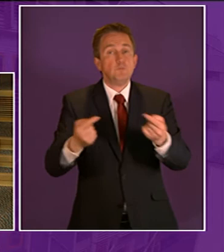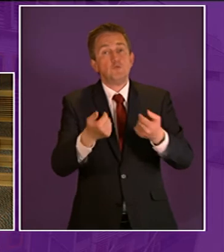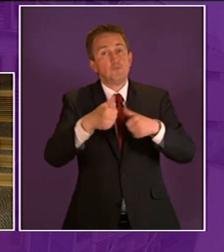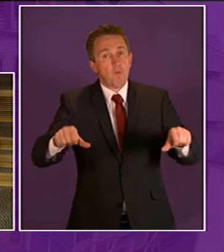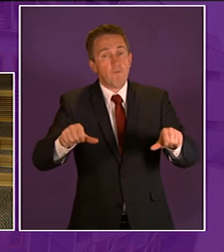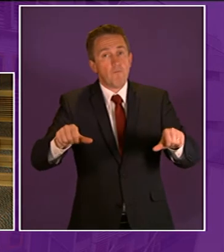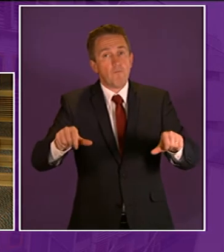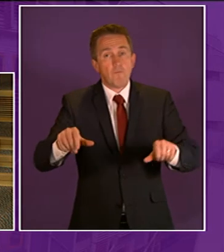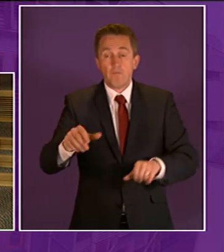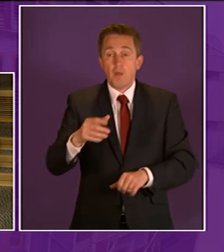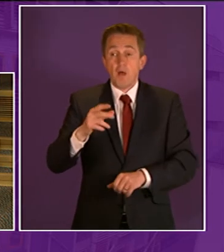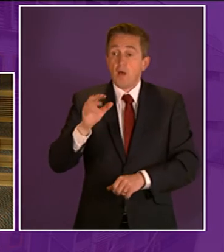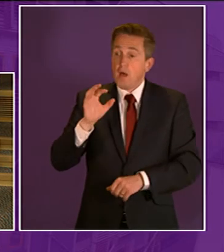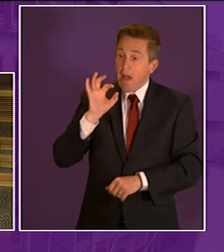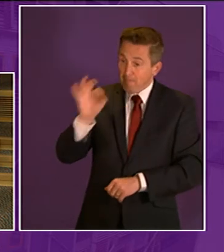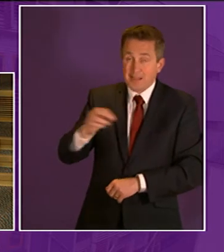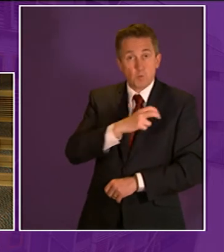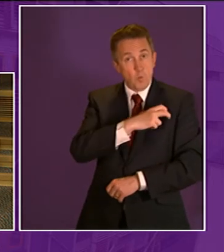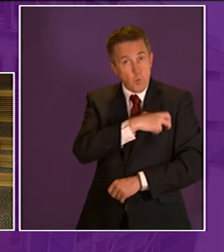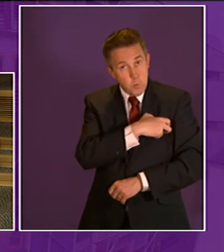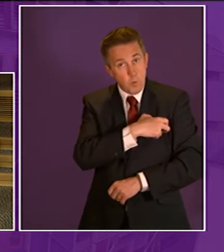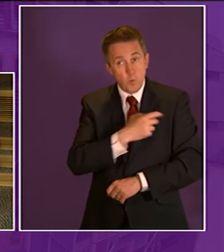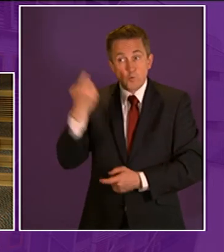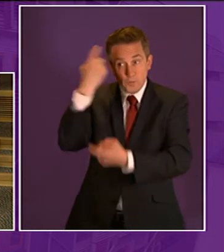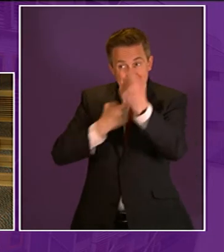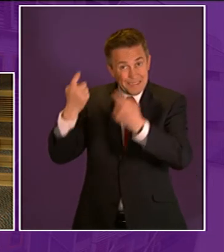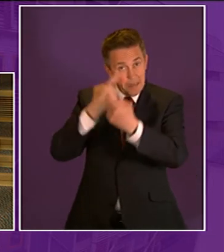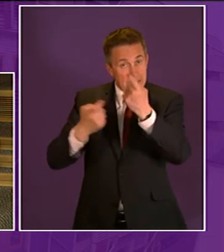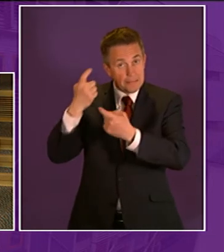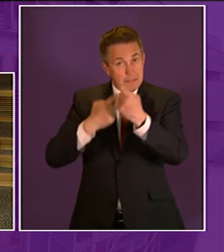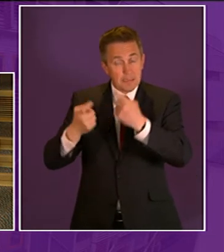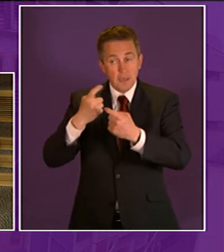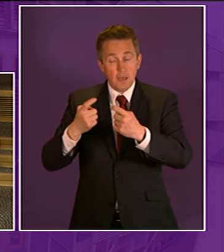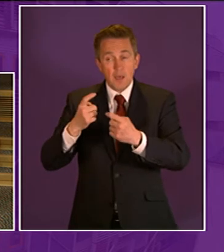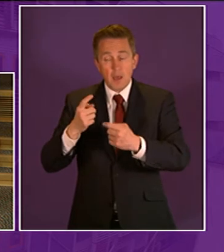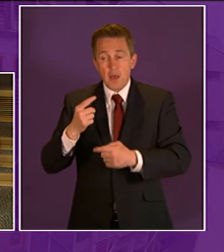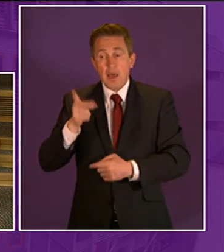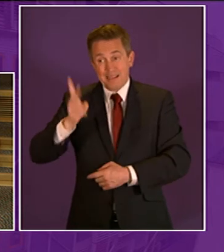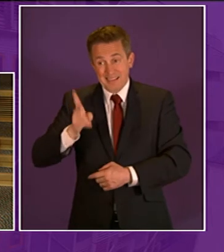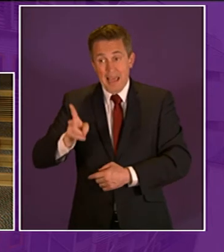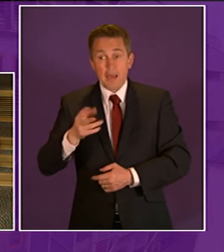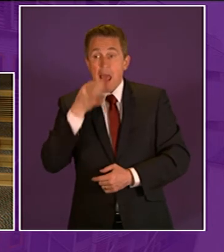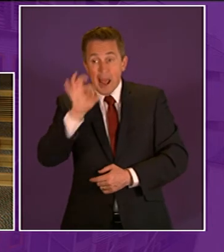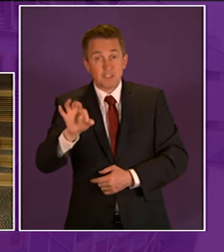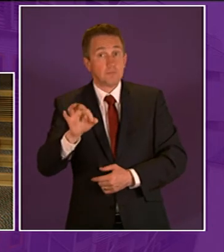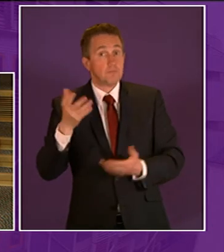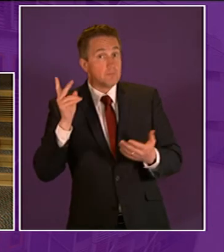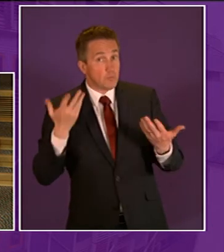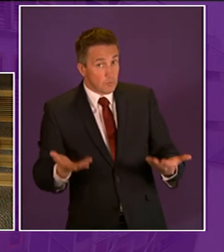I asked that the union give that careful consideration following our meeting, and I reiterate that request today.